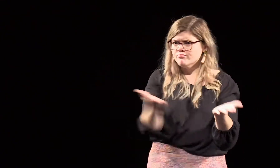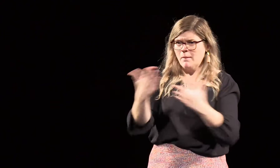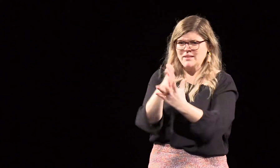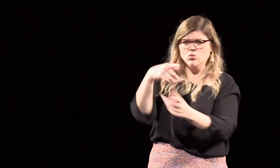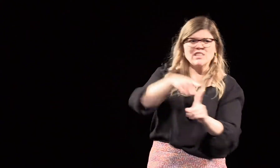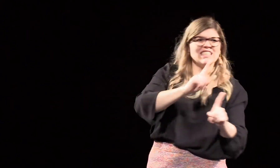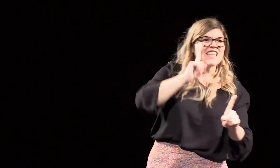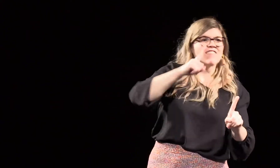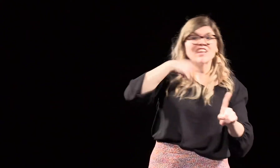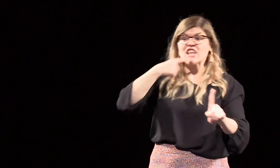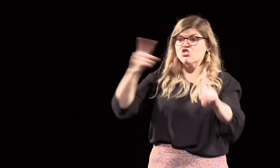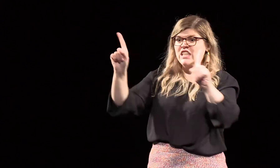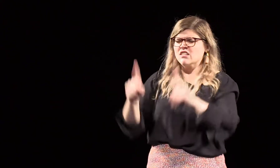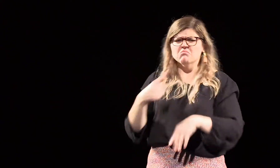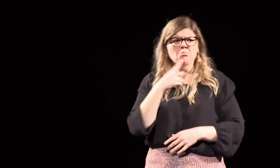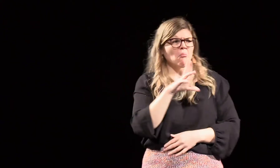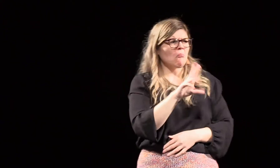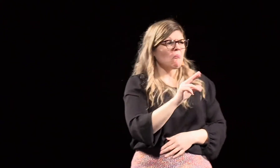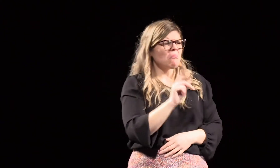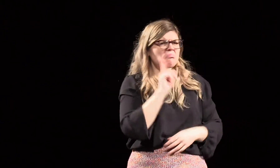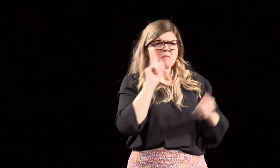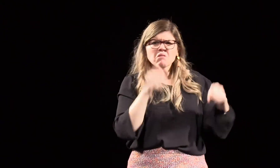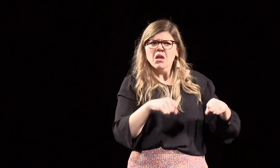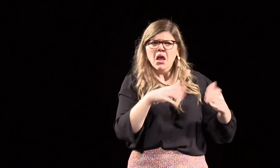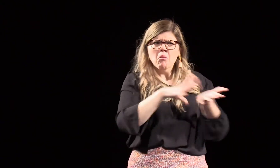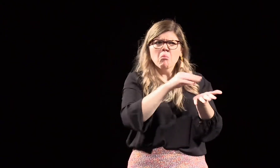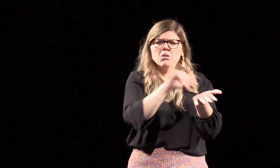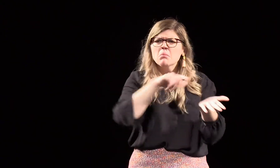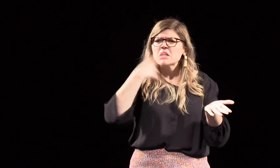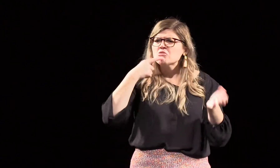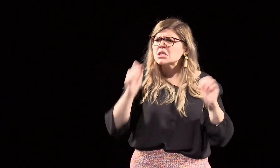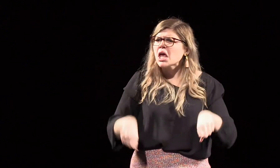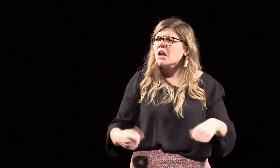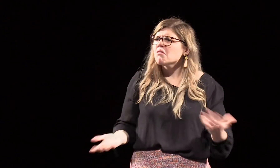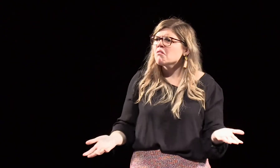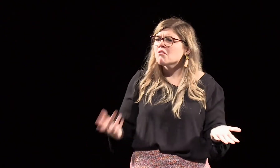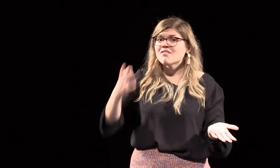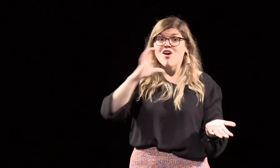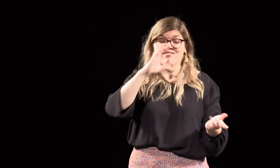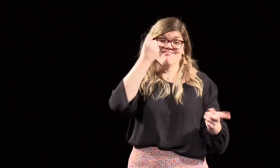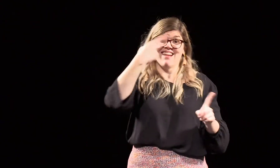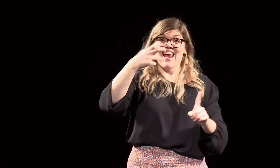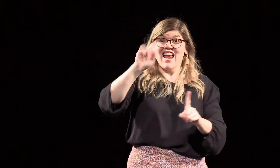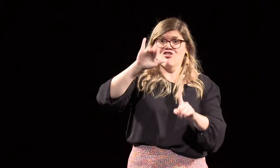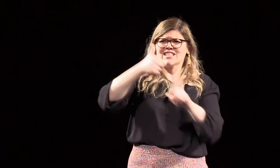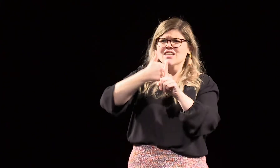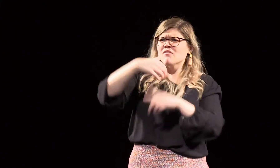this is an unfiltered, blunt response from Henry. He didn't have to, you know, think about how to eloquently state this.